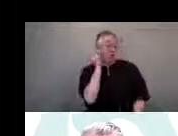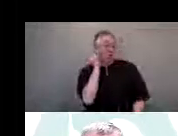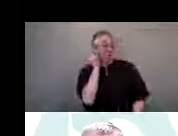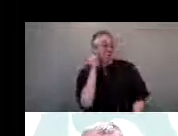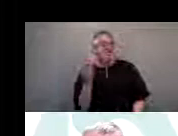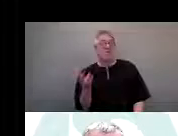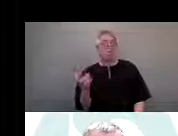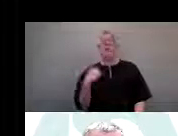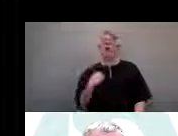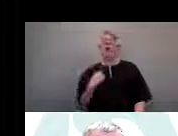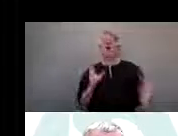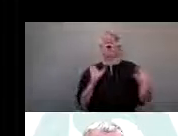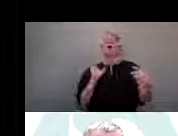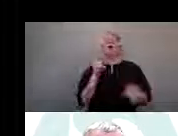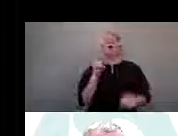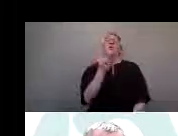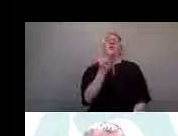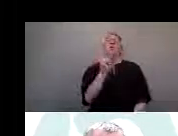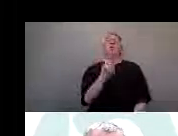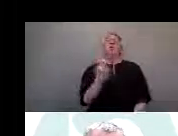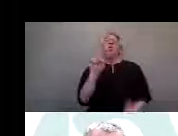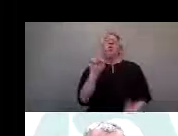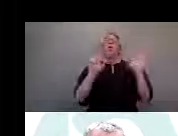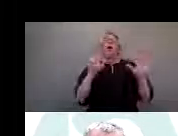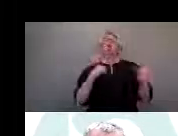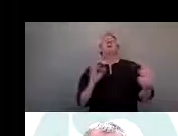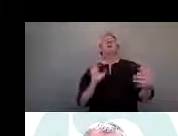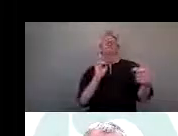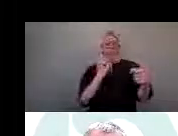to hear well at my job. I joined the